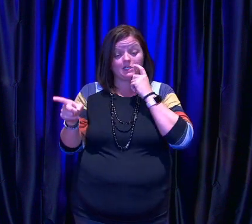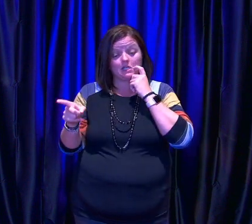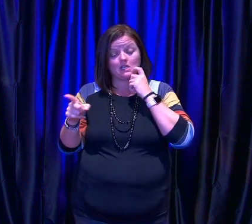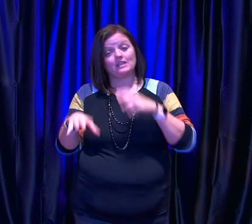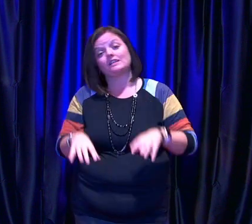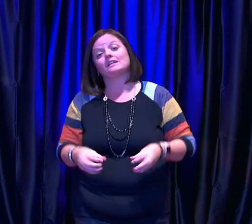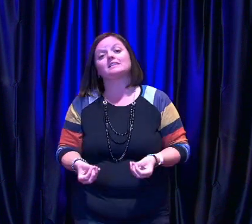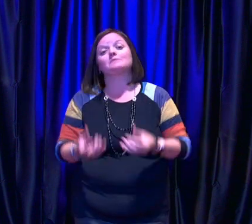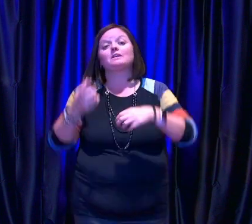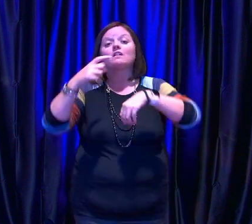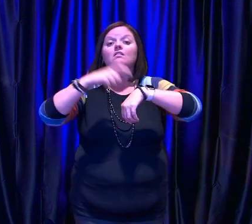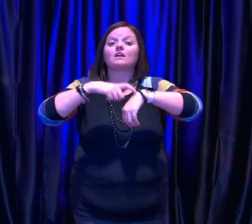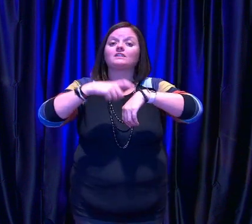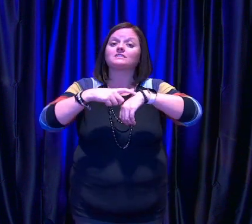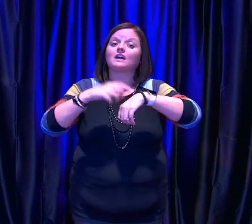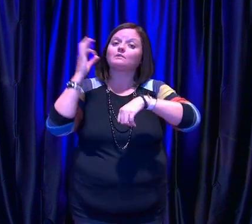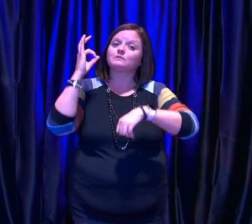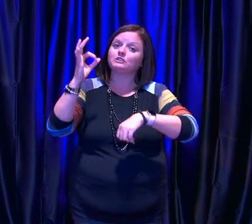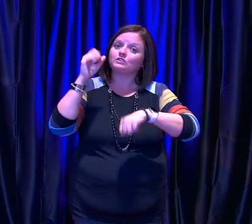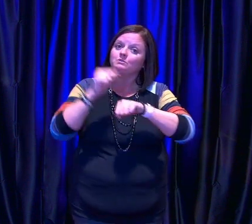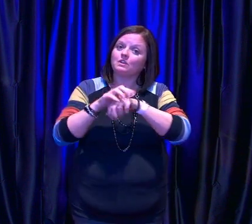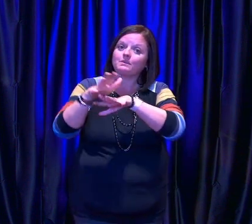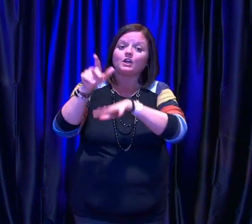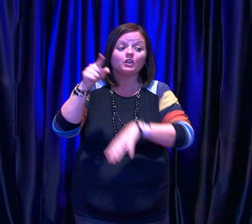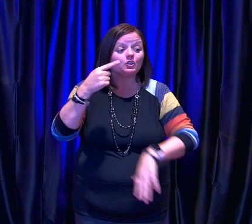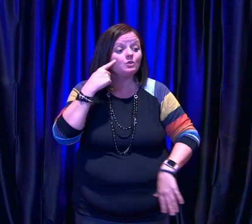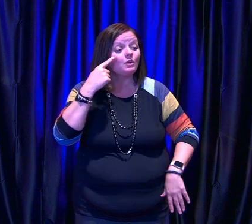the sermon on the mount you've heard it was said well i'm telling you and so